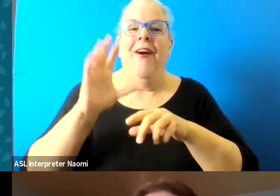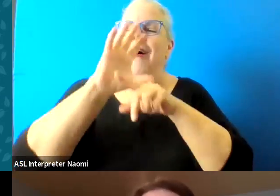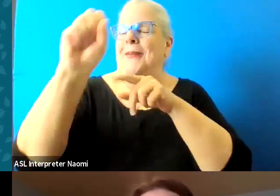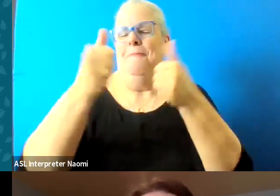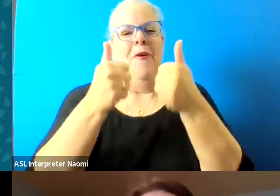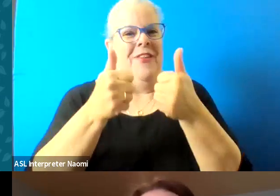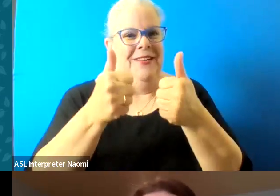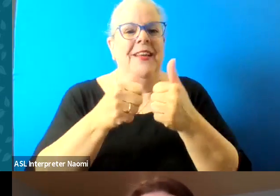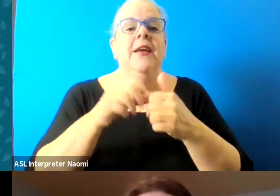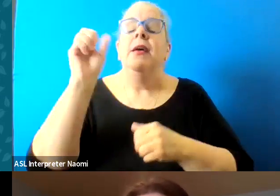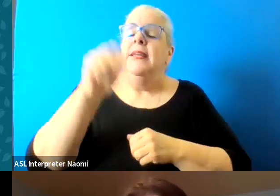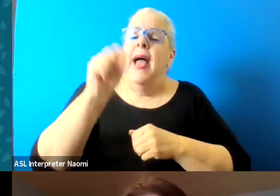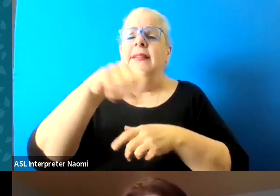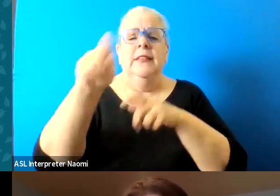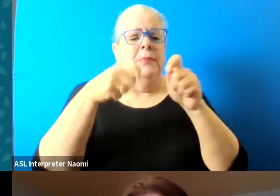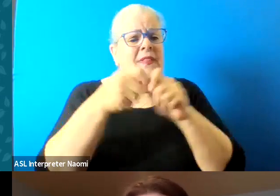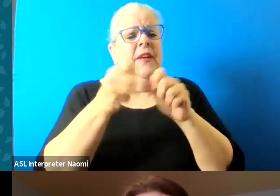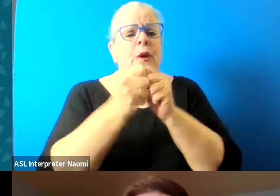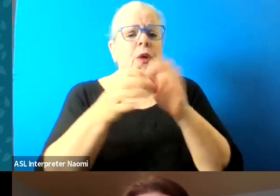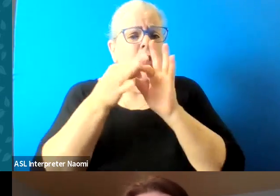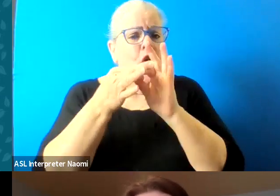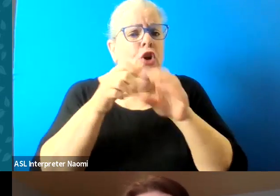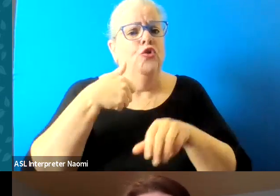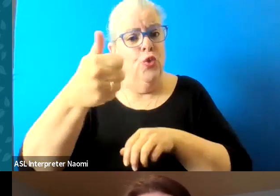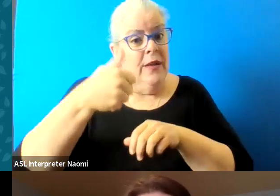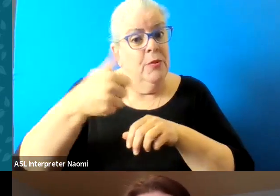Yes, specifically with transportation, one of the things that I am very passionate